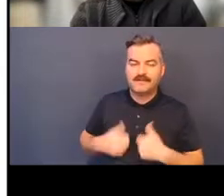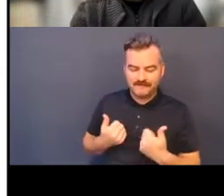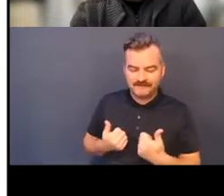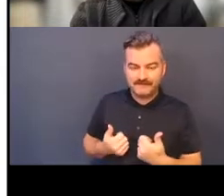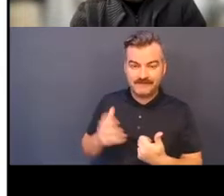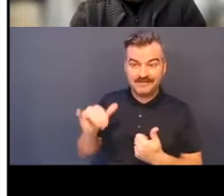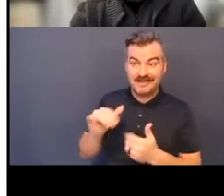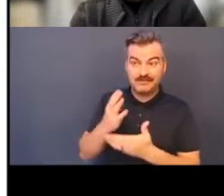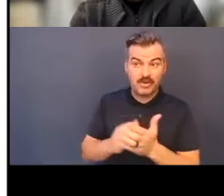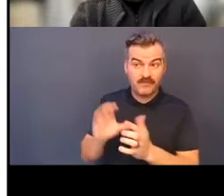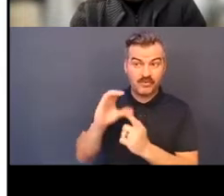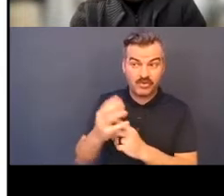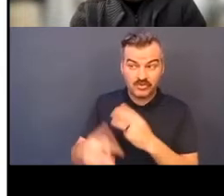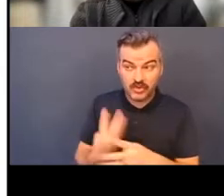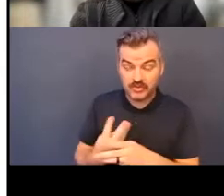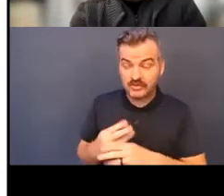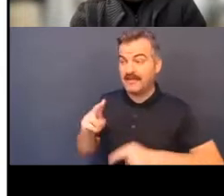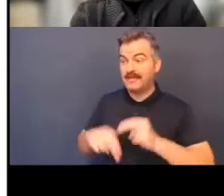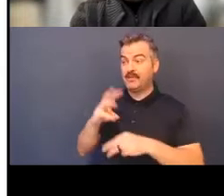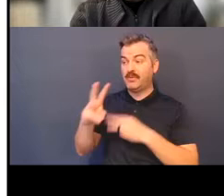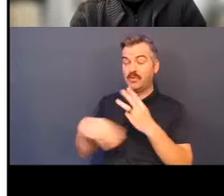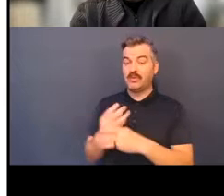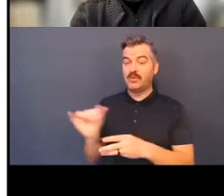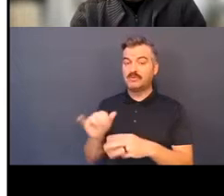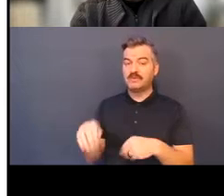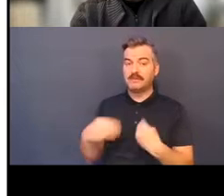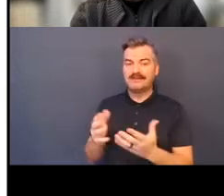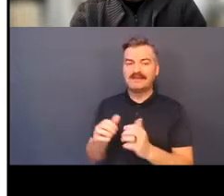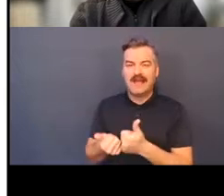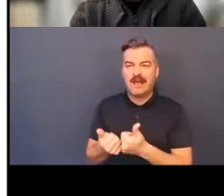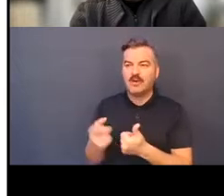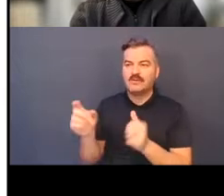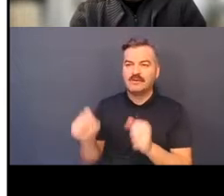cultural world, the bill world also supplies the ways in which we make meaning out of our